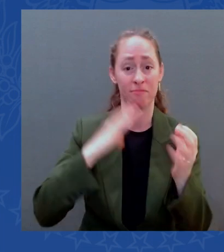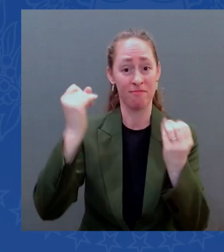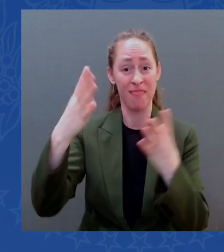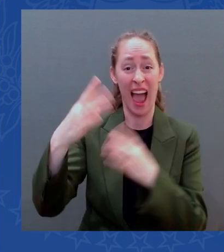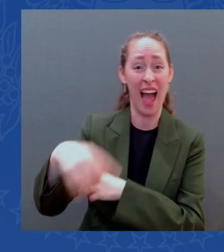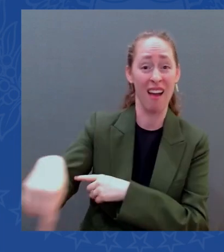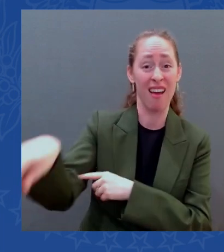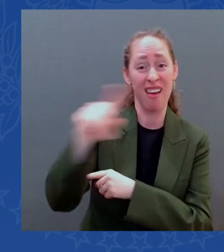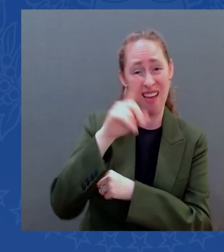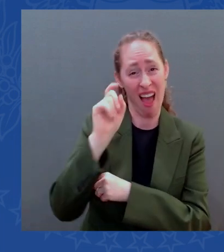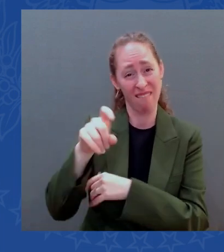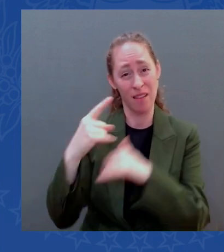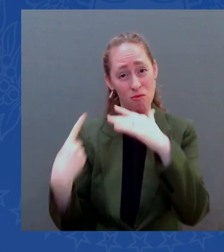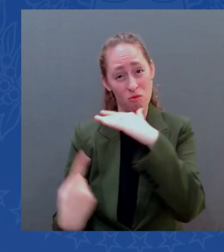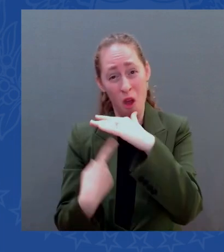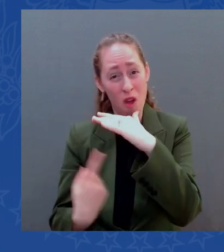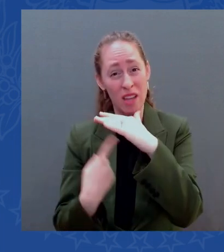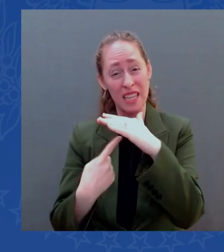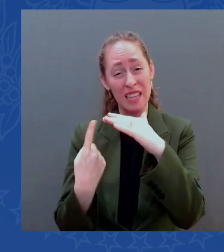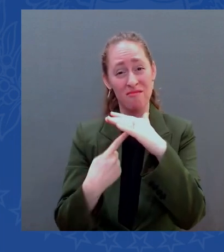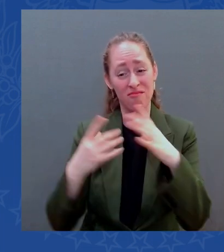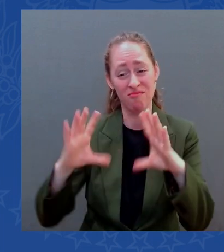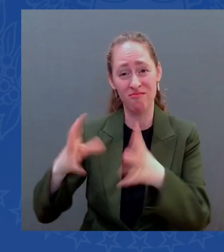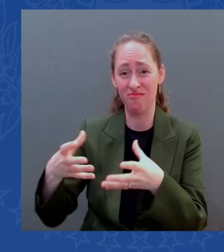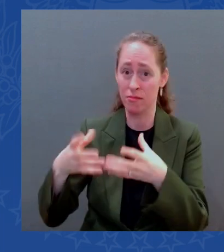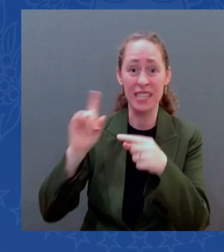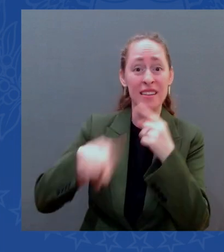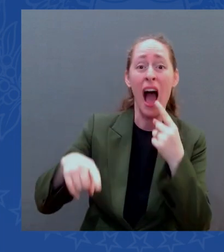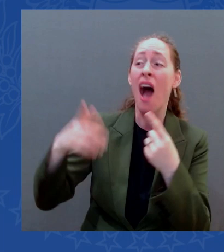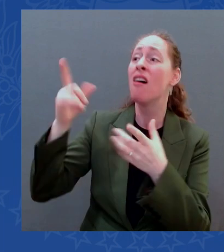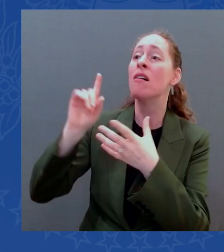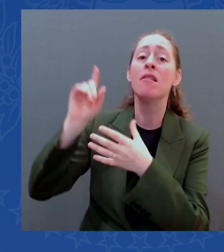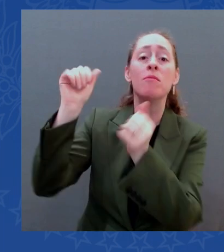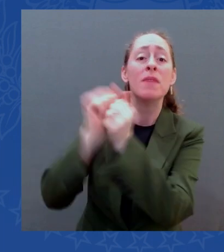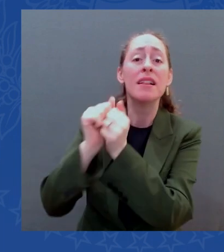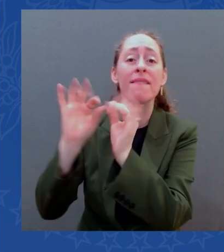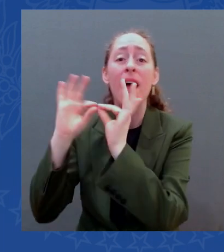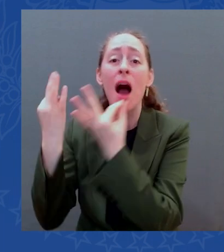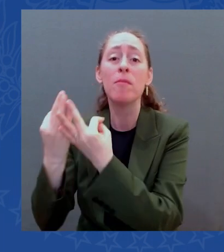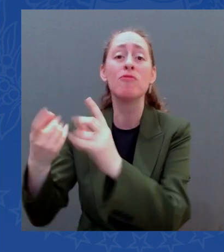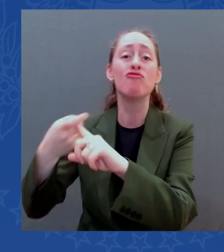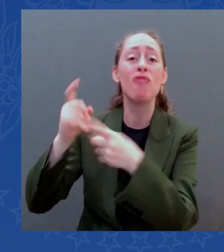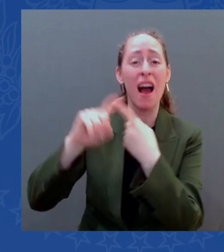in order to capture the ultimate prize. It was a true test of both physical and mental endurance.